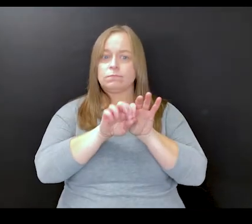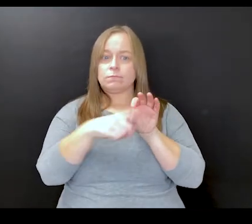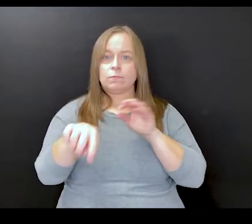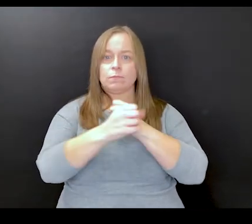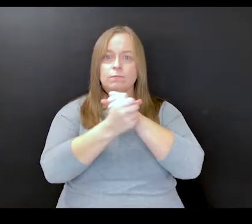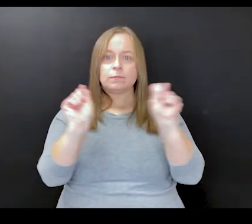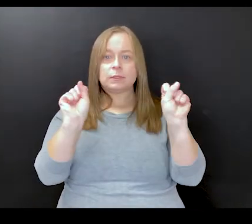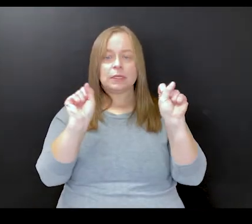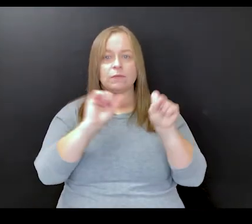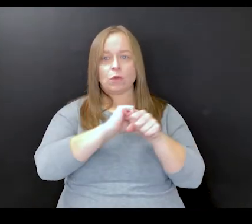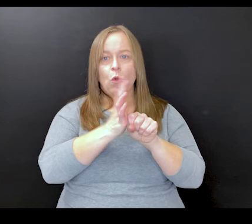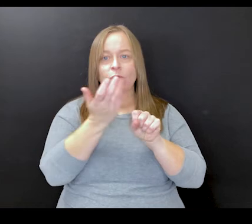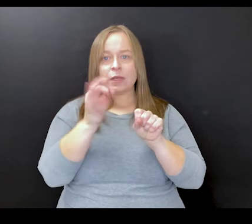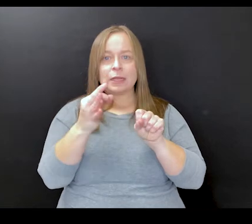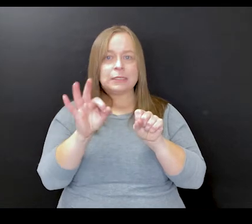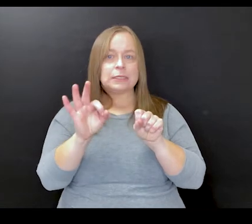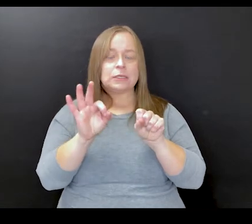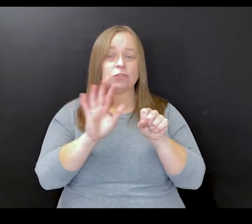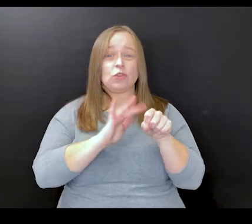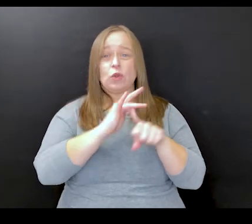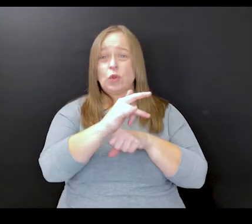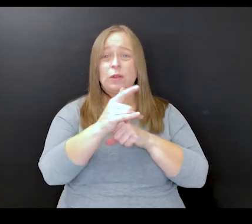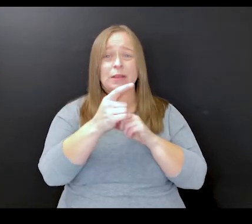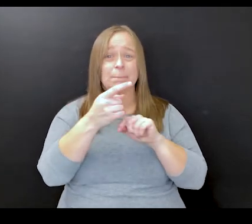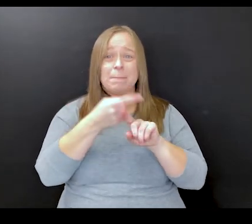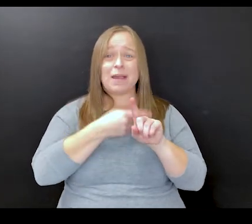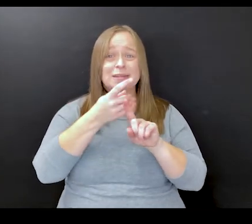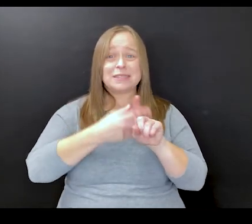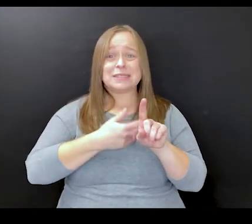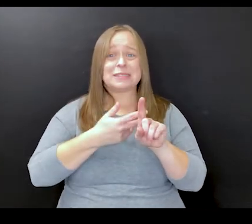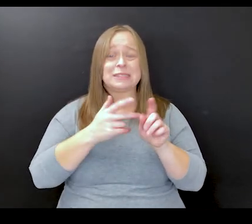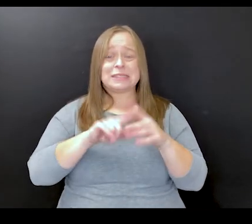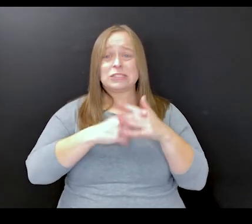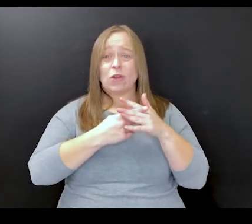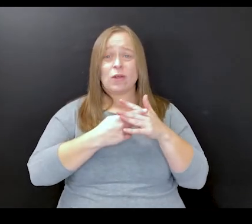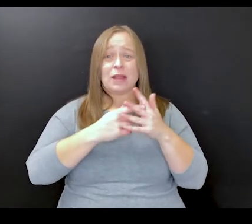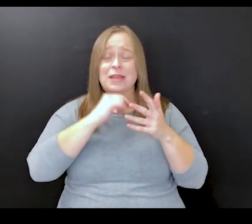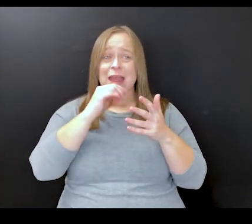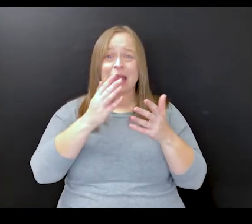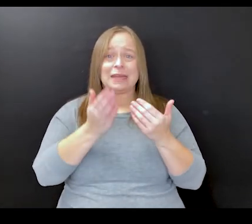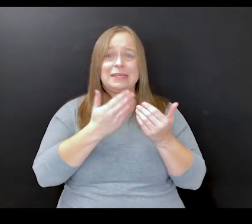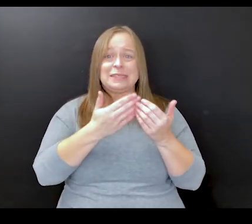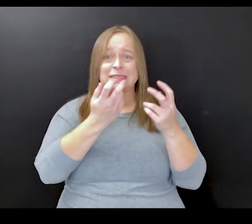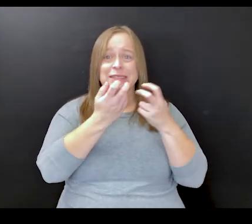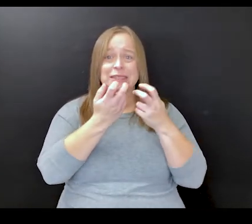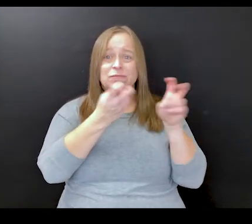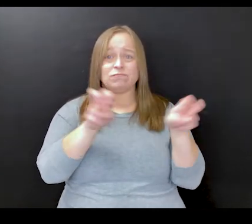that COVID-19 during the early months was not so easily transmitted